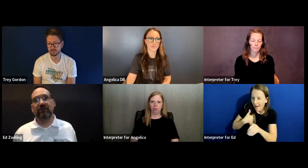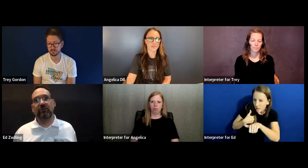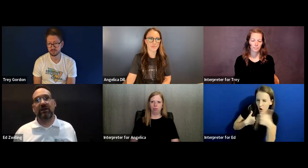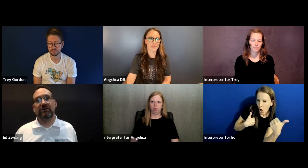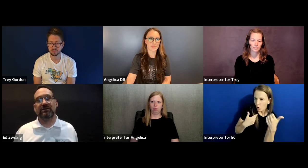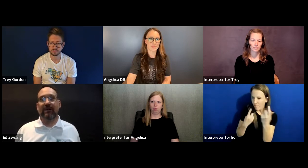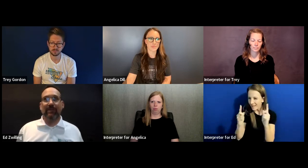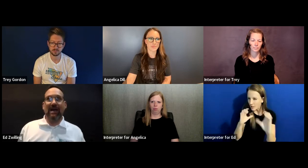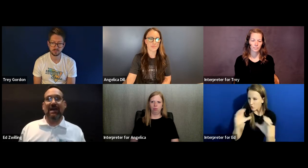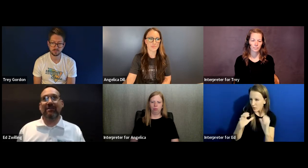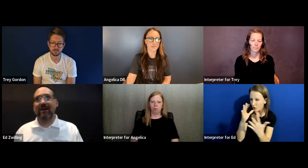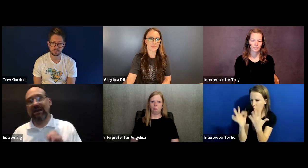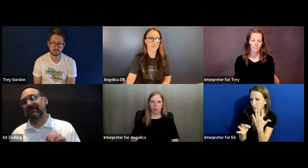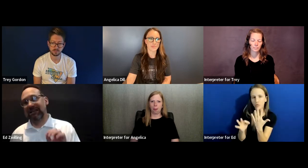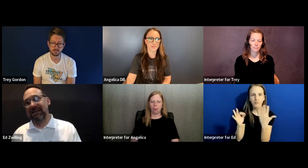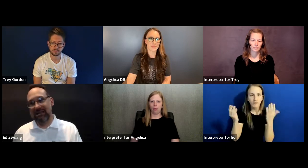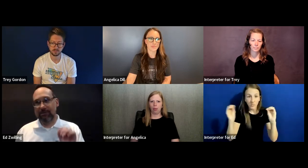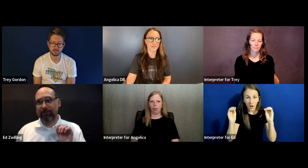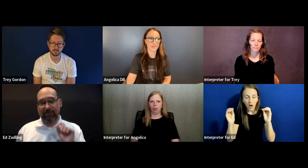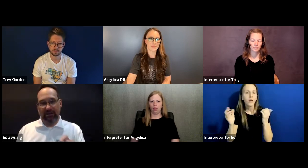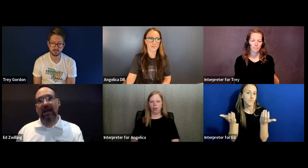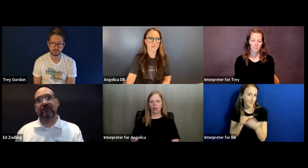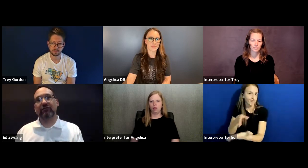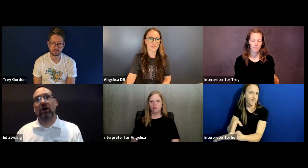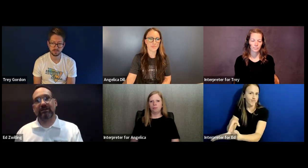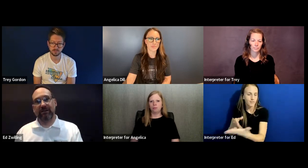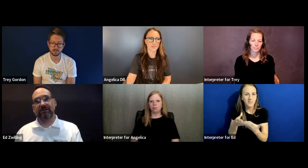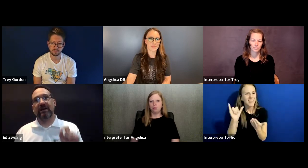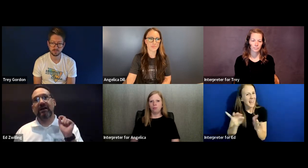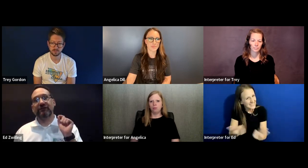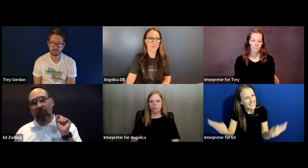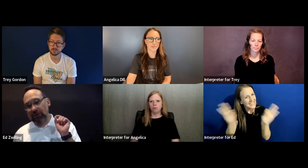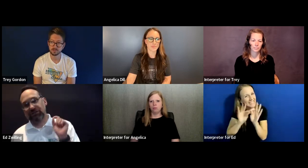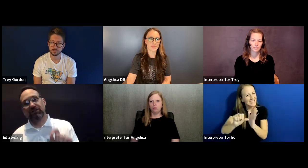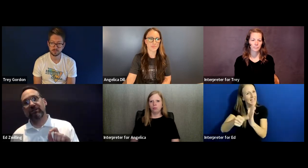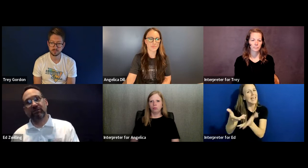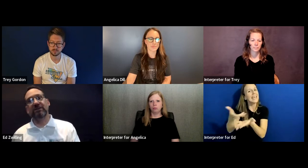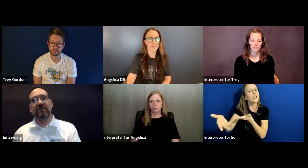communications and and and that's the key the interactive process if someone is just dismissive